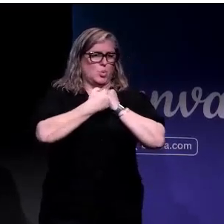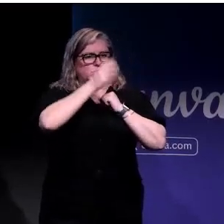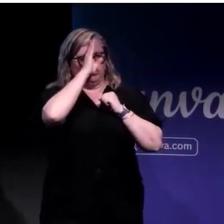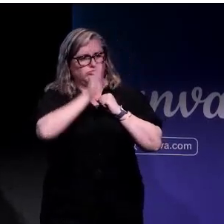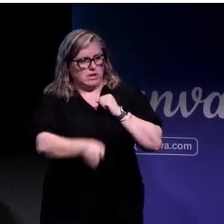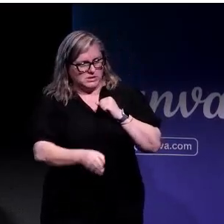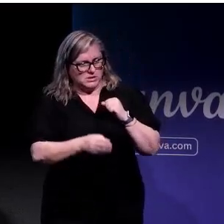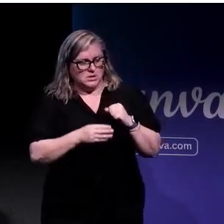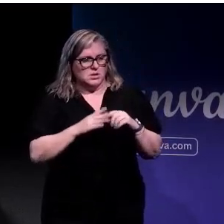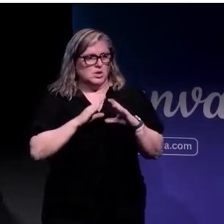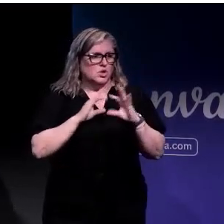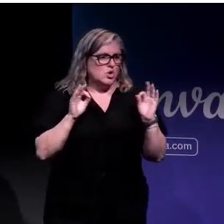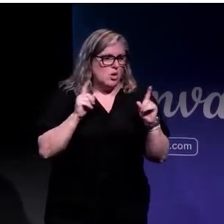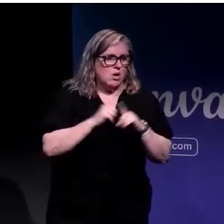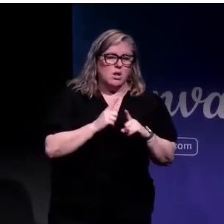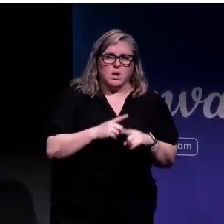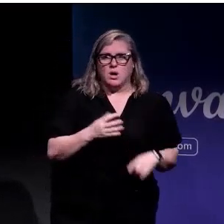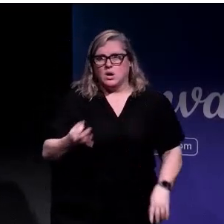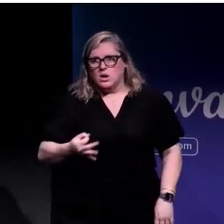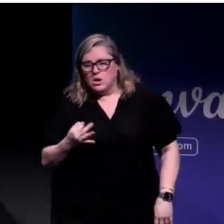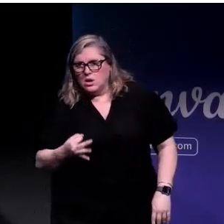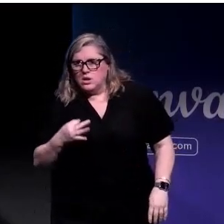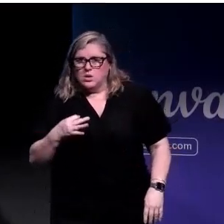There's no, you know, ambiguity. They know what's going to happen there.